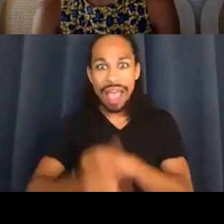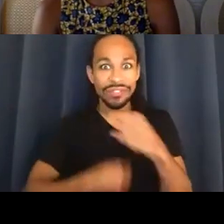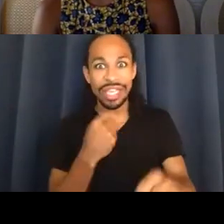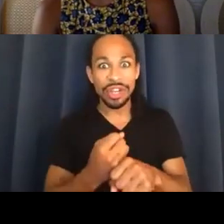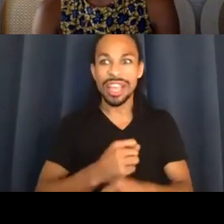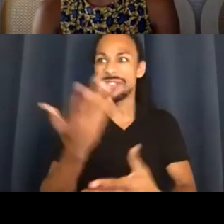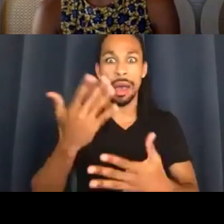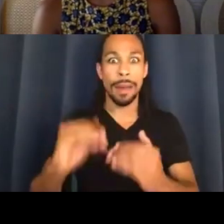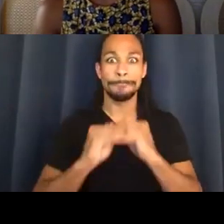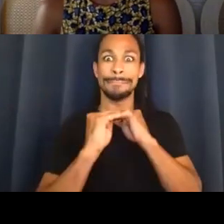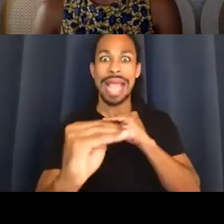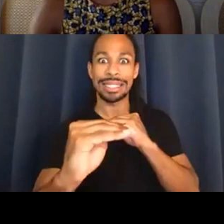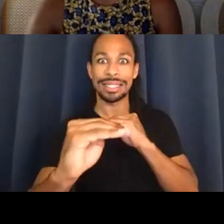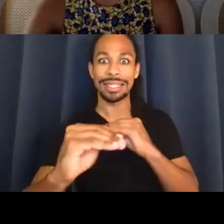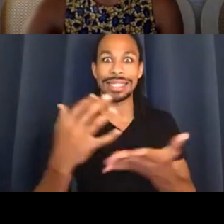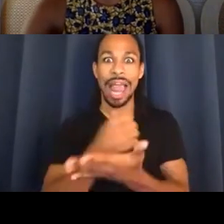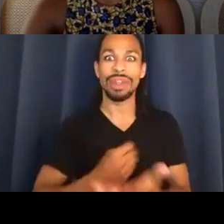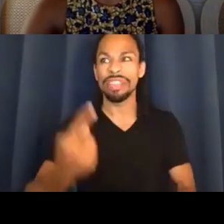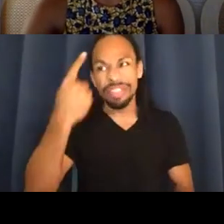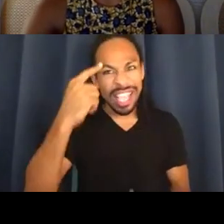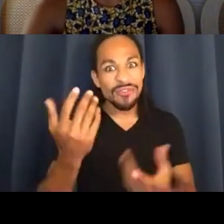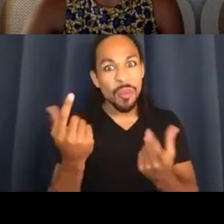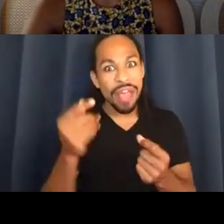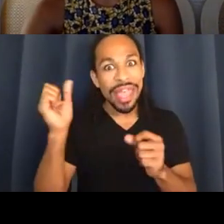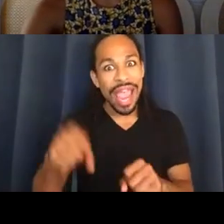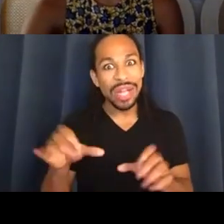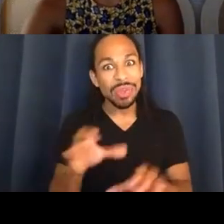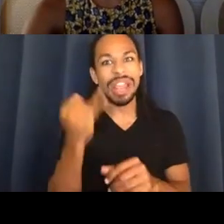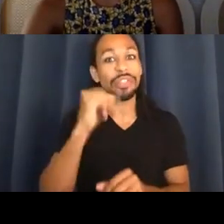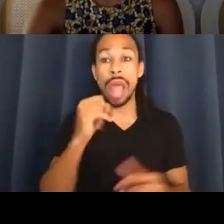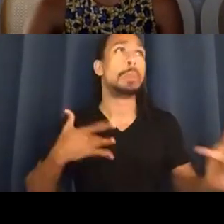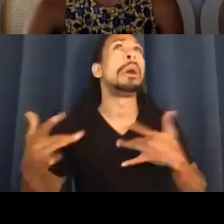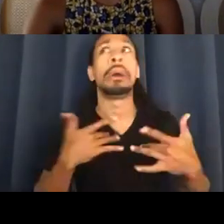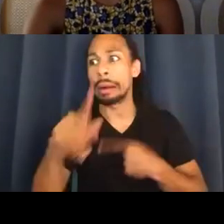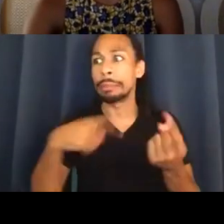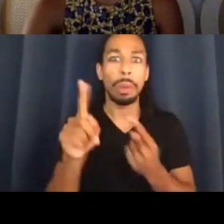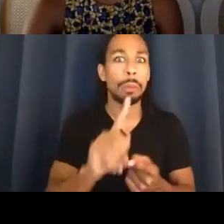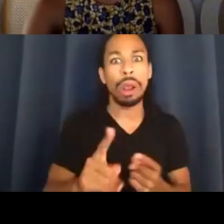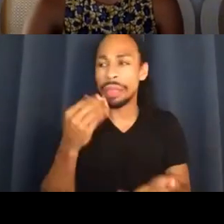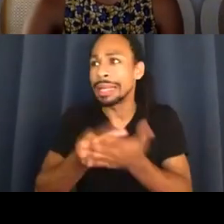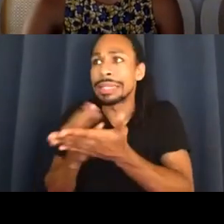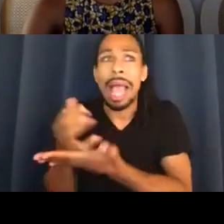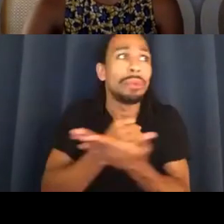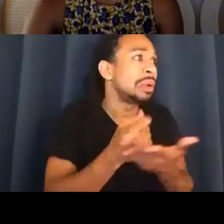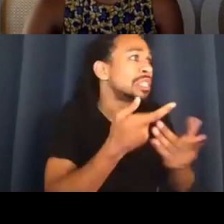about what they can do when they don't have to worry about where the full salary is going to come from.